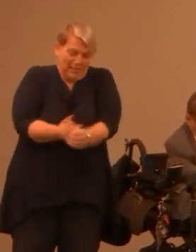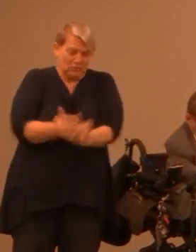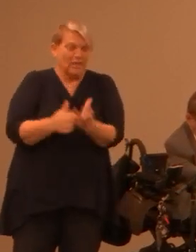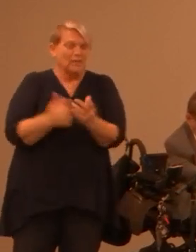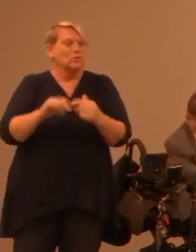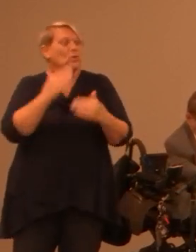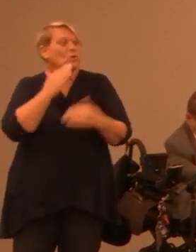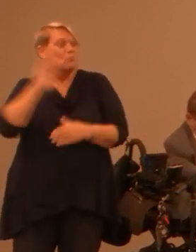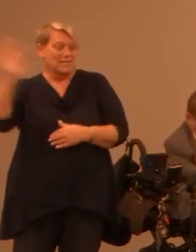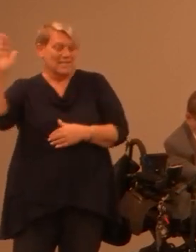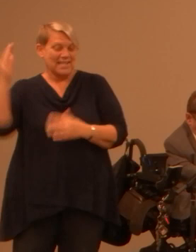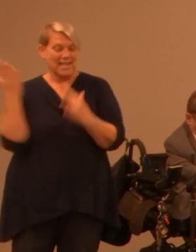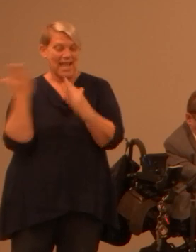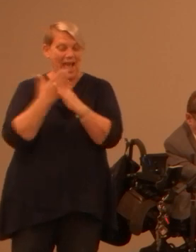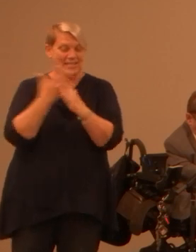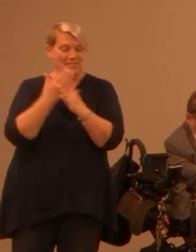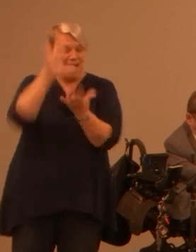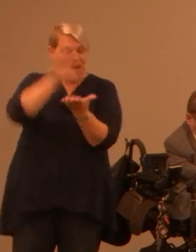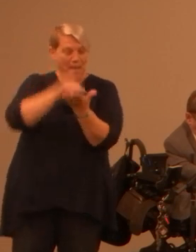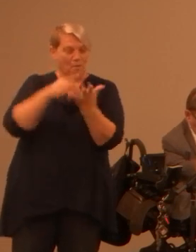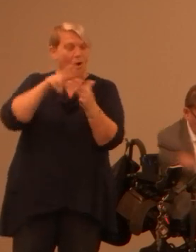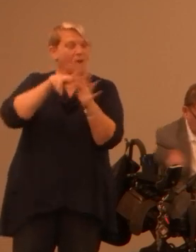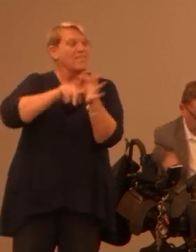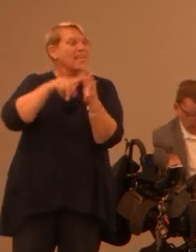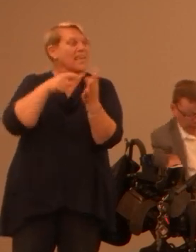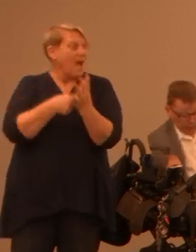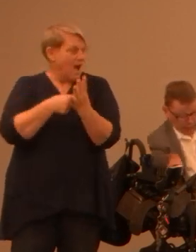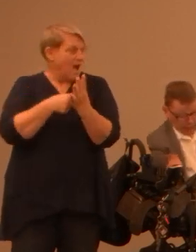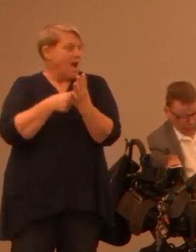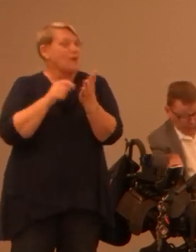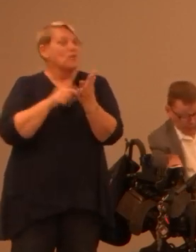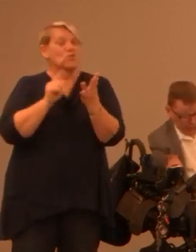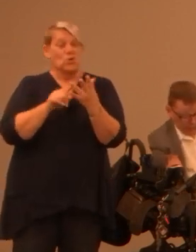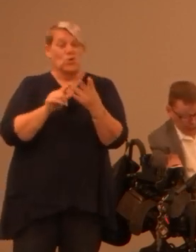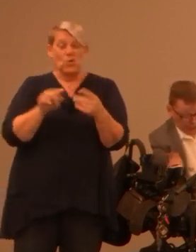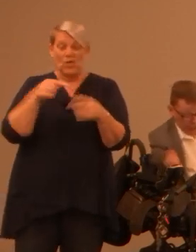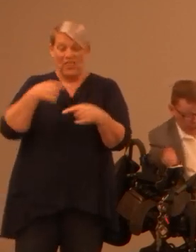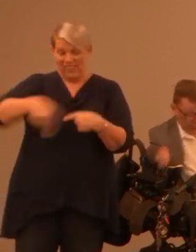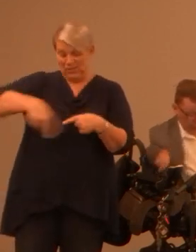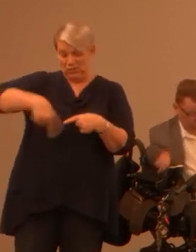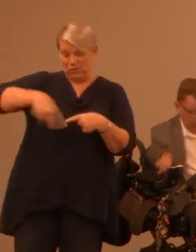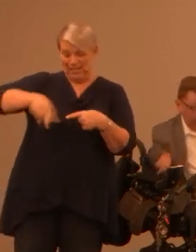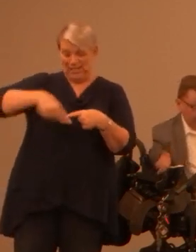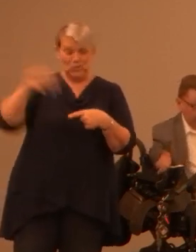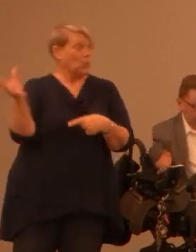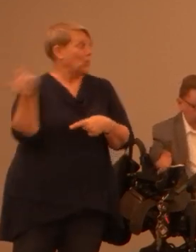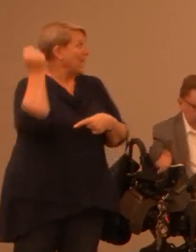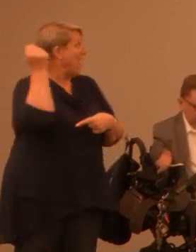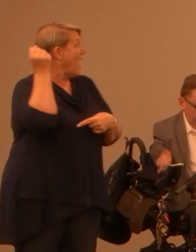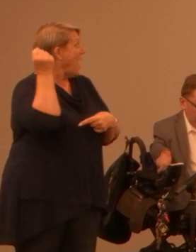the Accessible App of the Year to this year's winner at the Australian